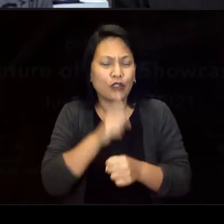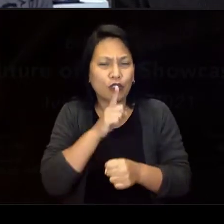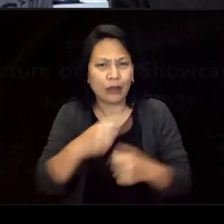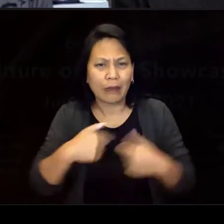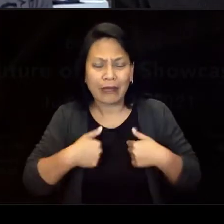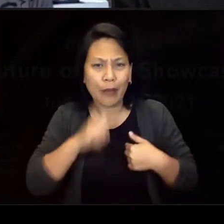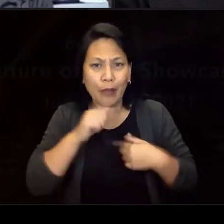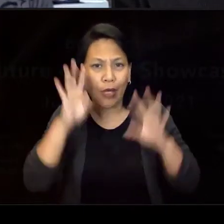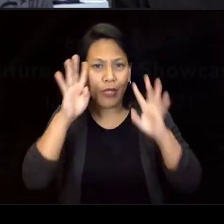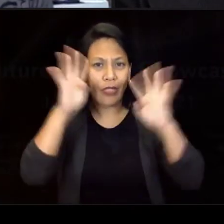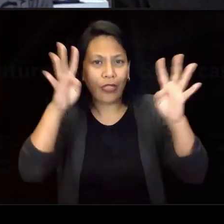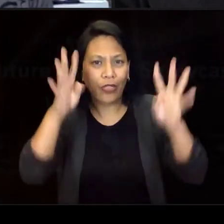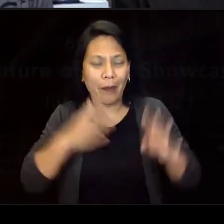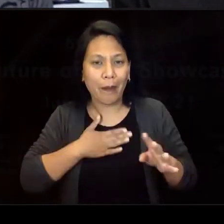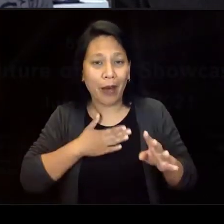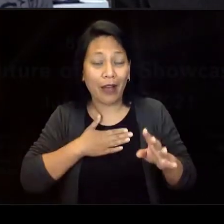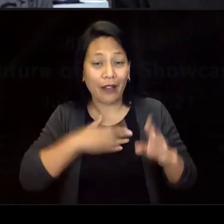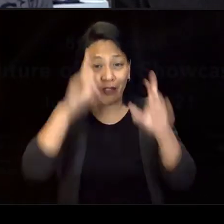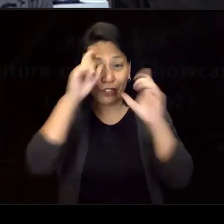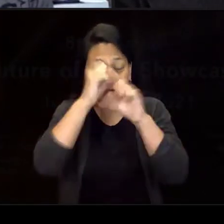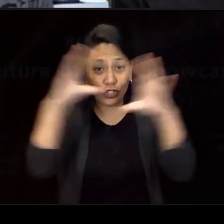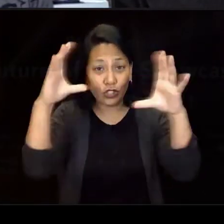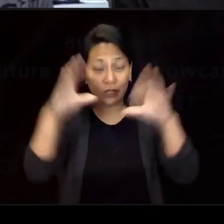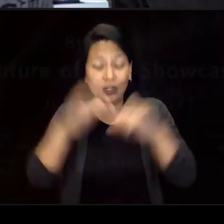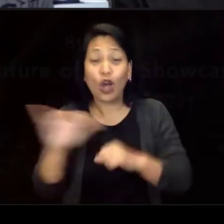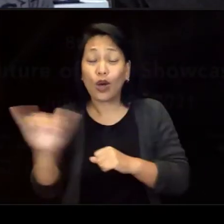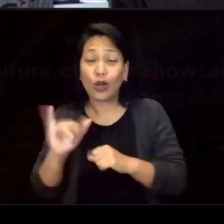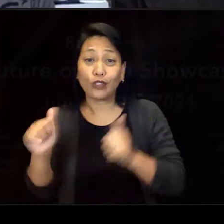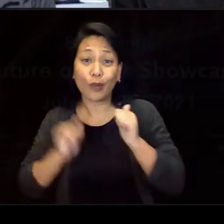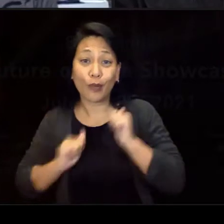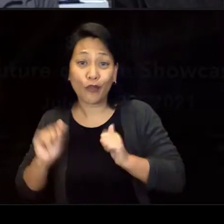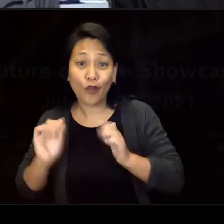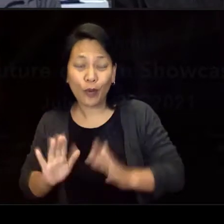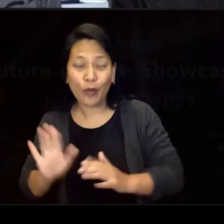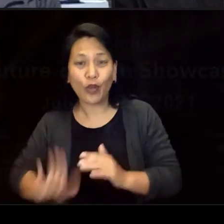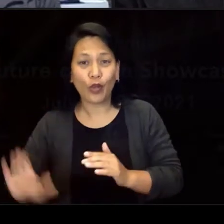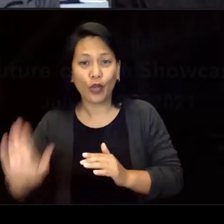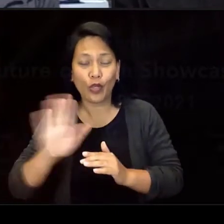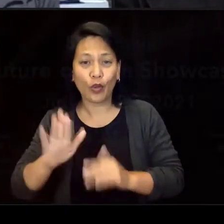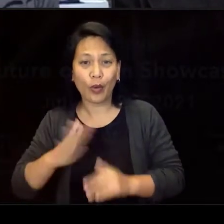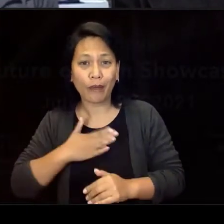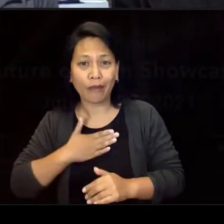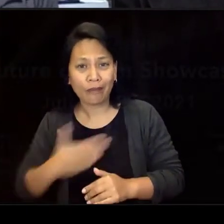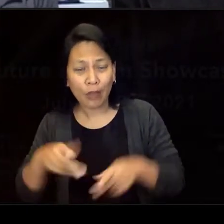And also working with the performers consent and boundaries. Like I said, making sure that it all aligns and then